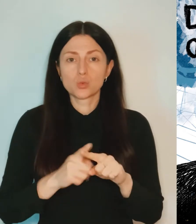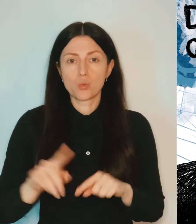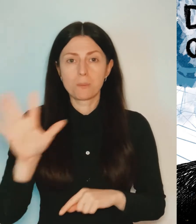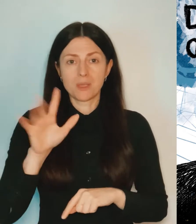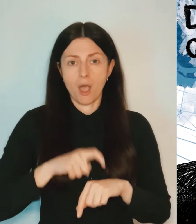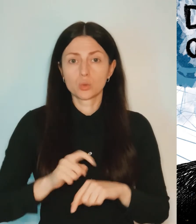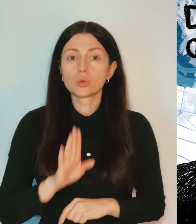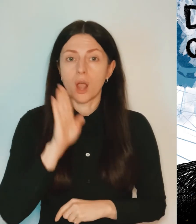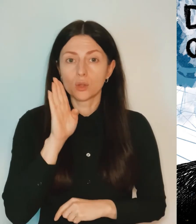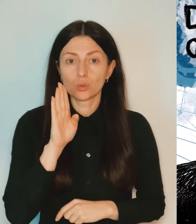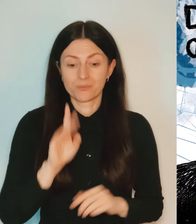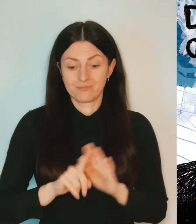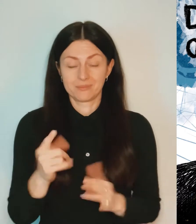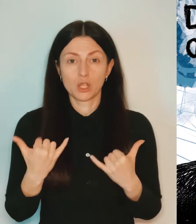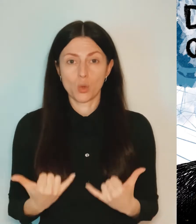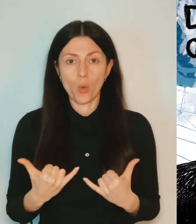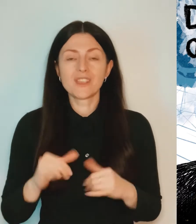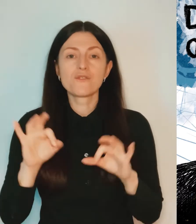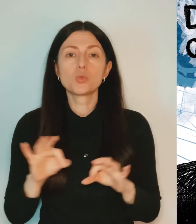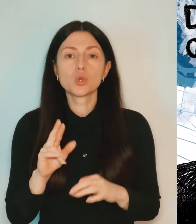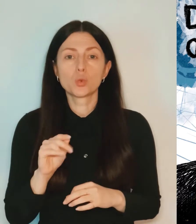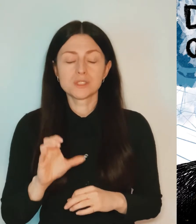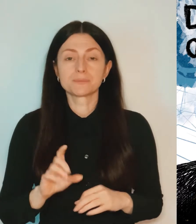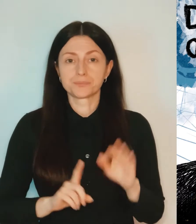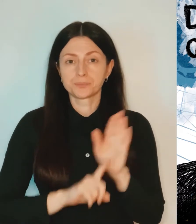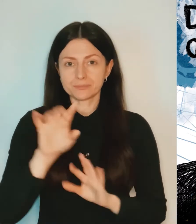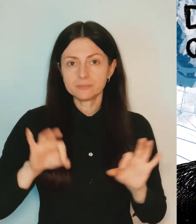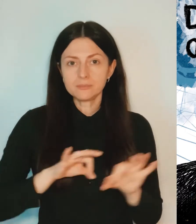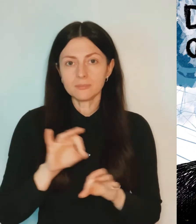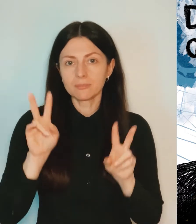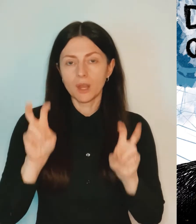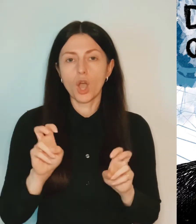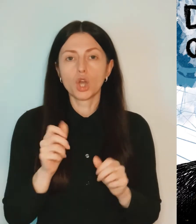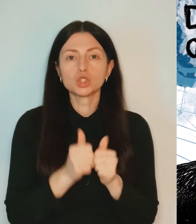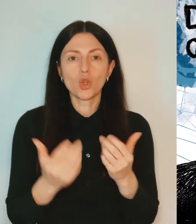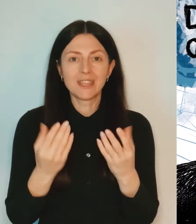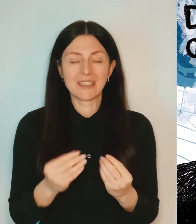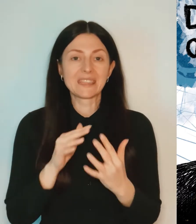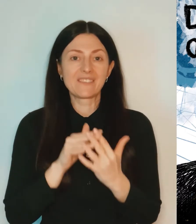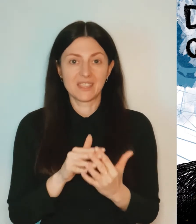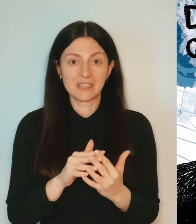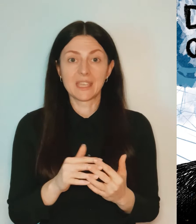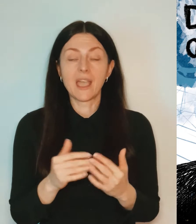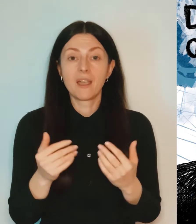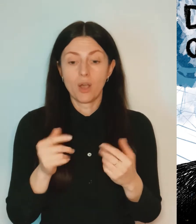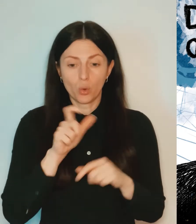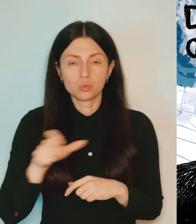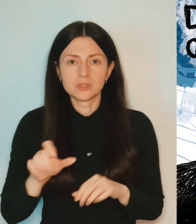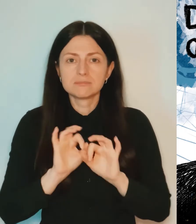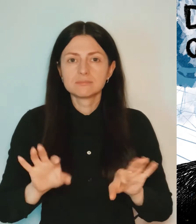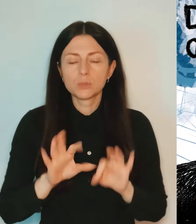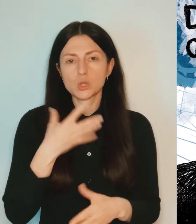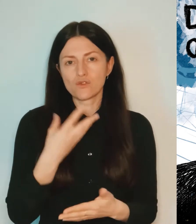As of today at MusiCures, I'm starting the "Diary of WAR", where people will tell their stories and share